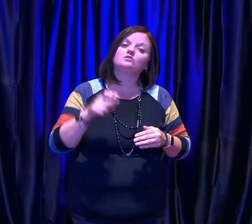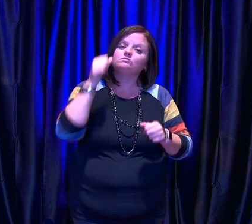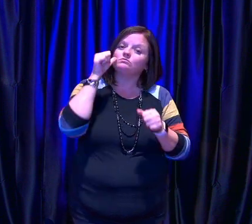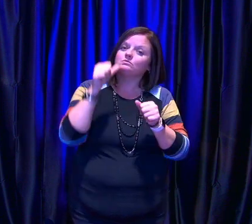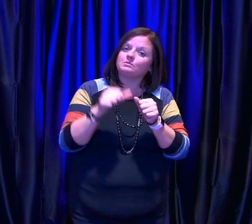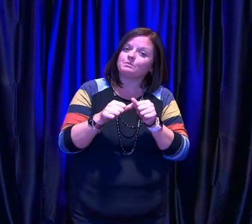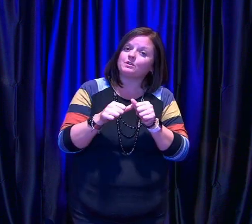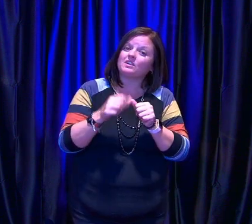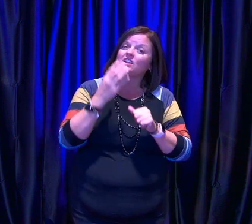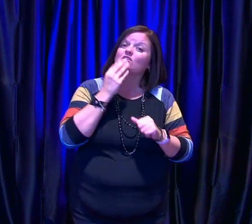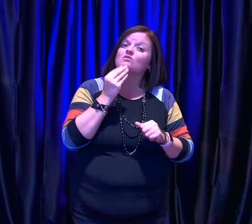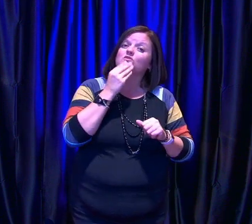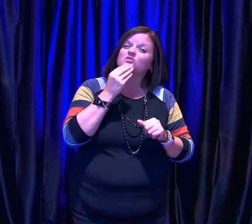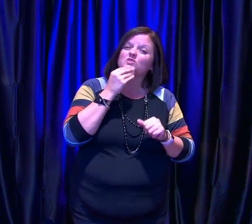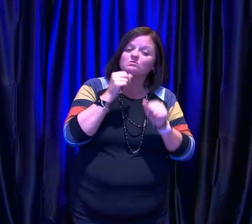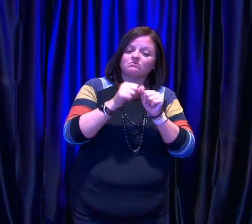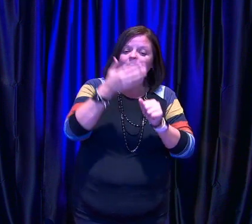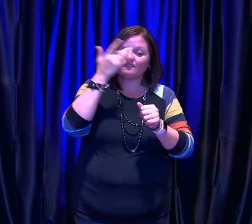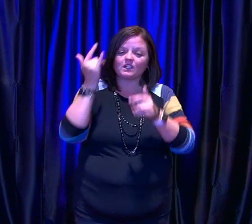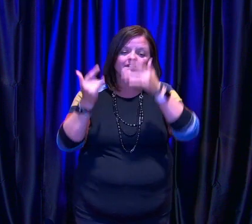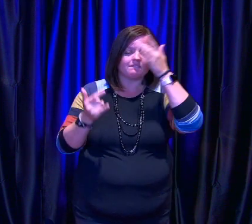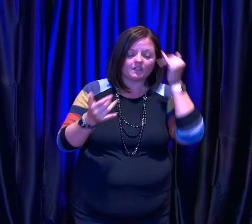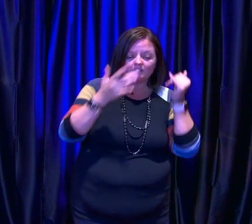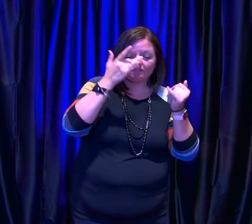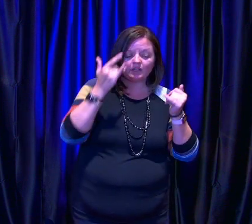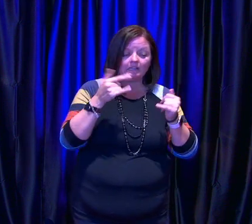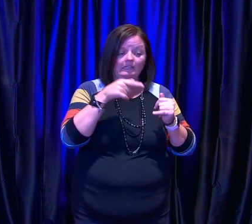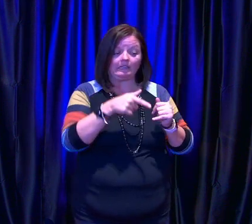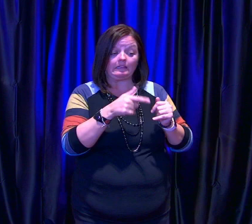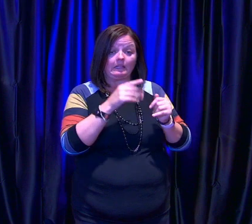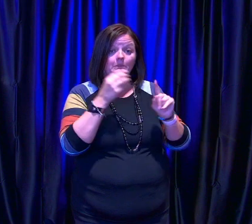the jews kept forgetting and they kept getting in trouble for it